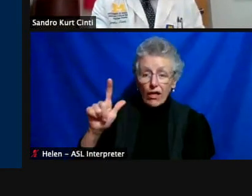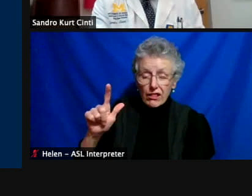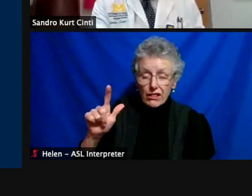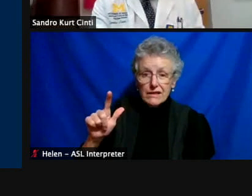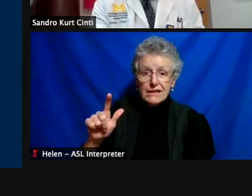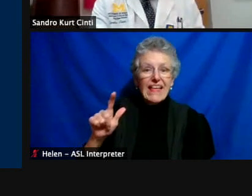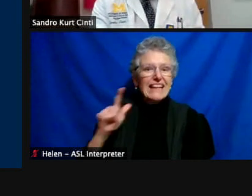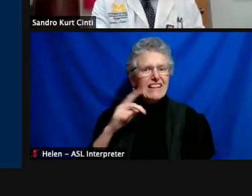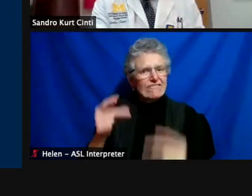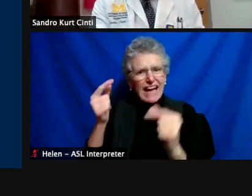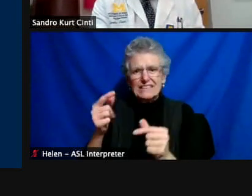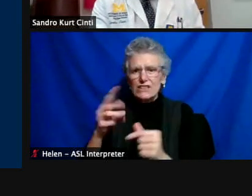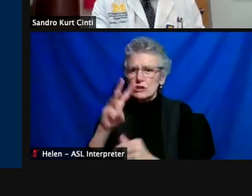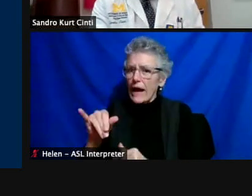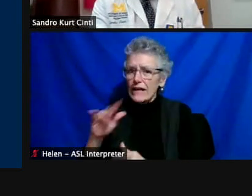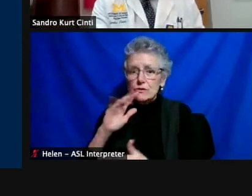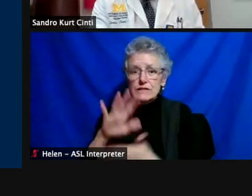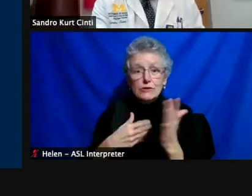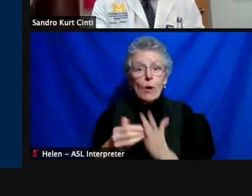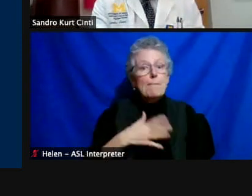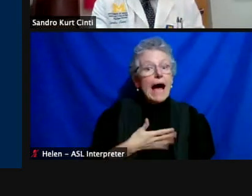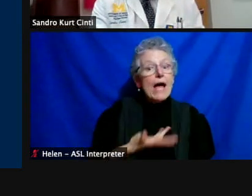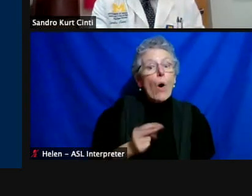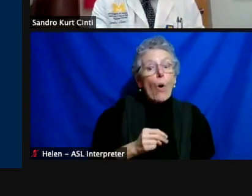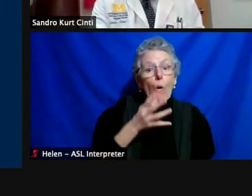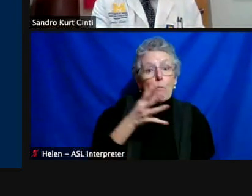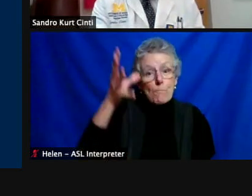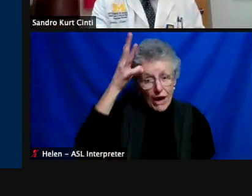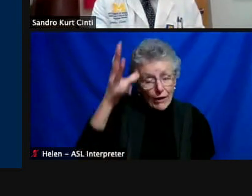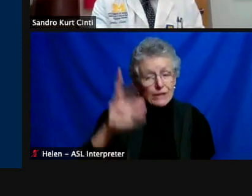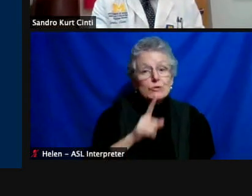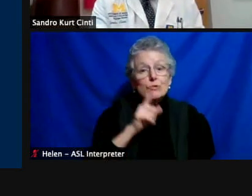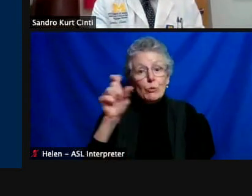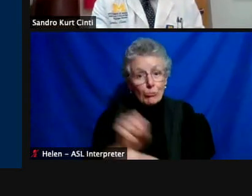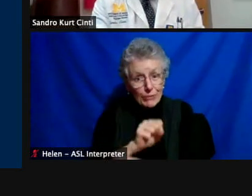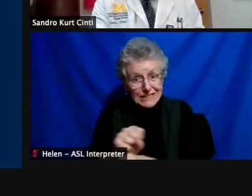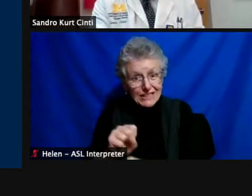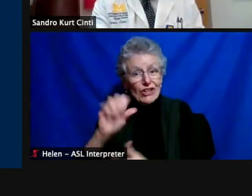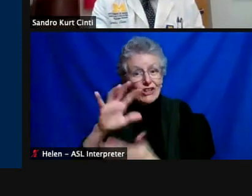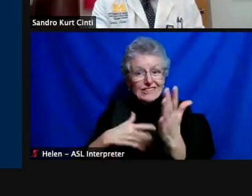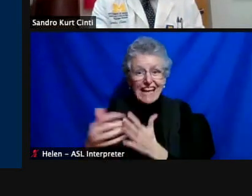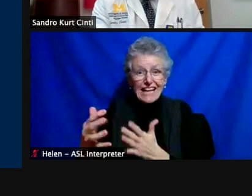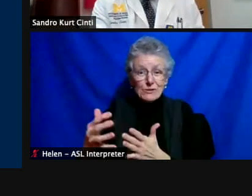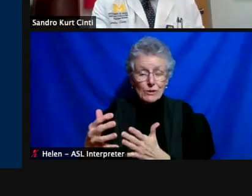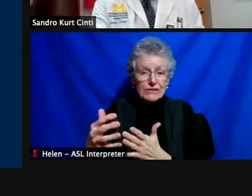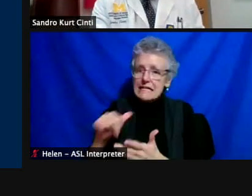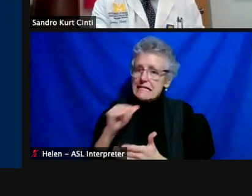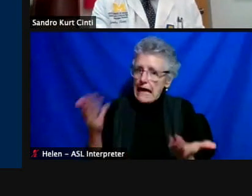they actually are scheduled for next week. Who knows if they'll get not at Michigan Medicine, but another hospital locally.